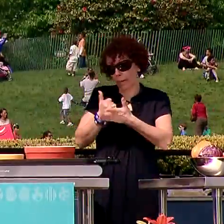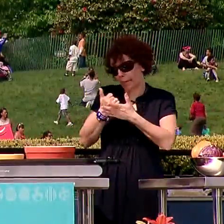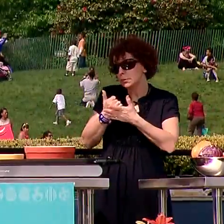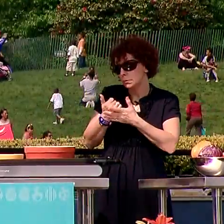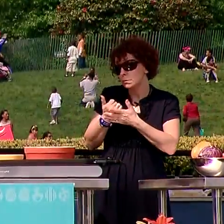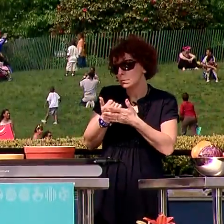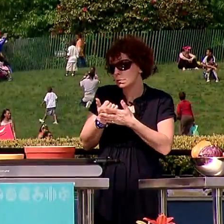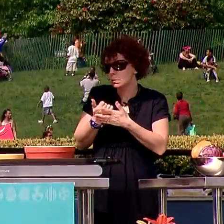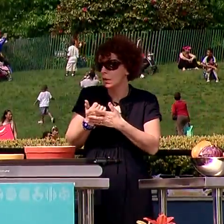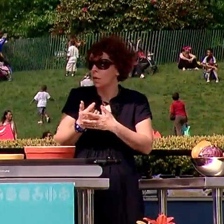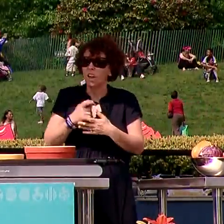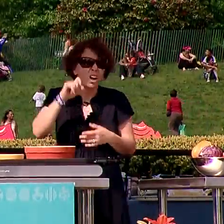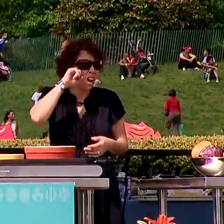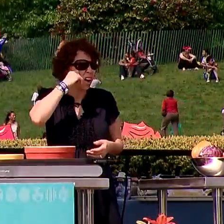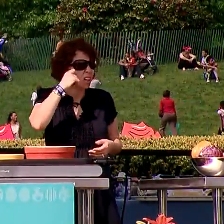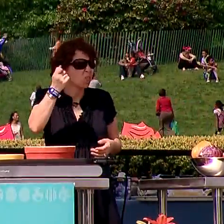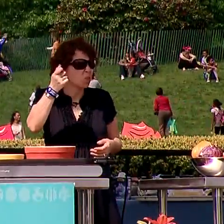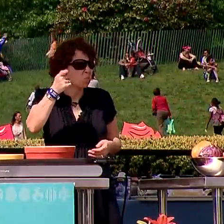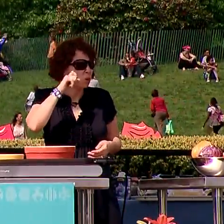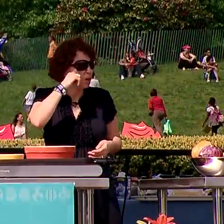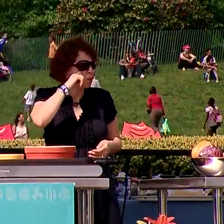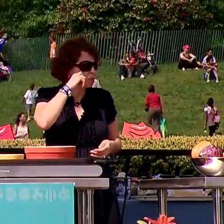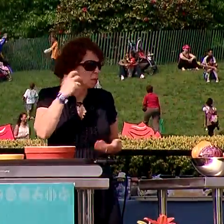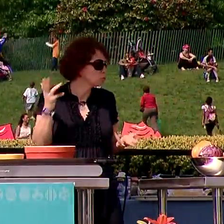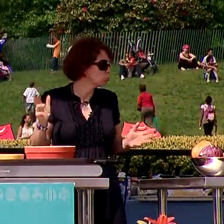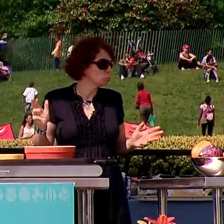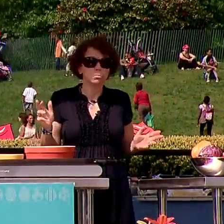All right. Onions, a little bit. Doink.